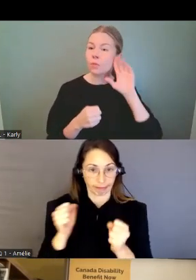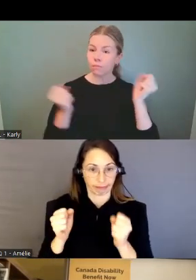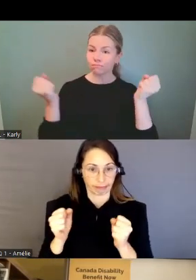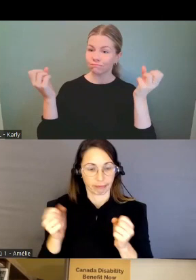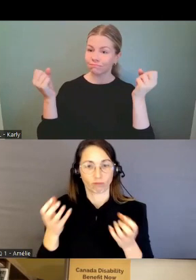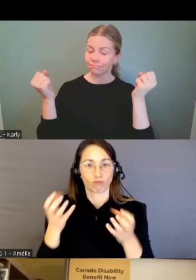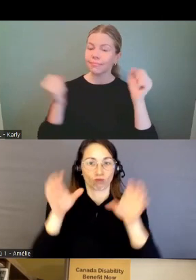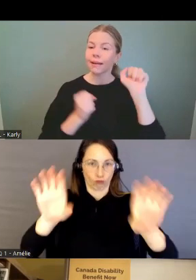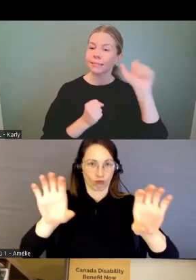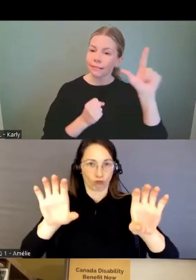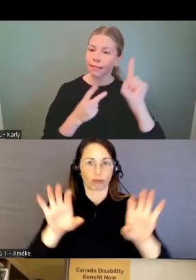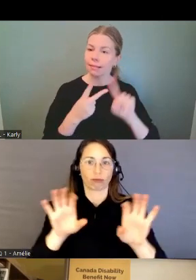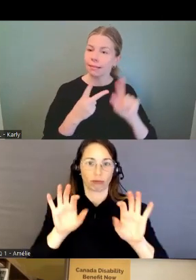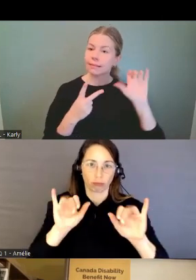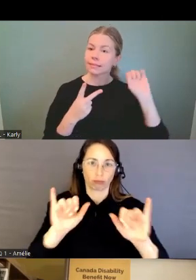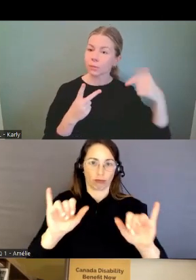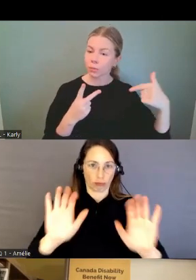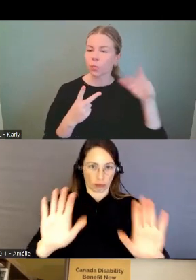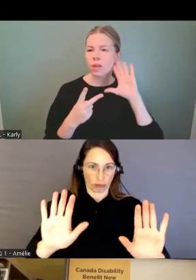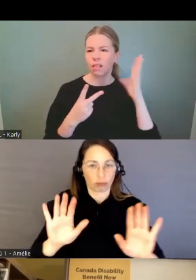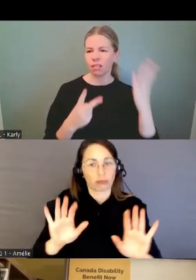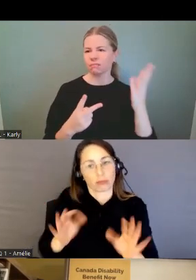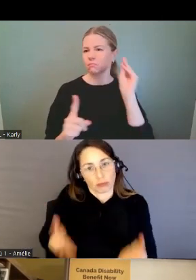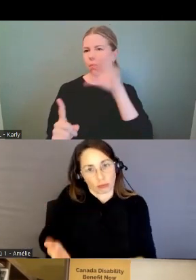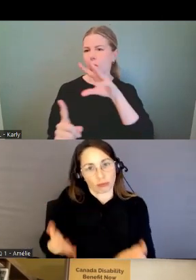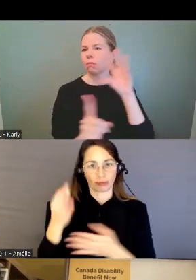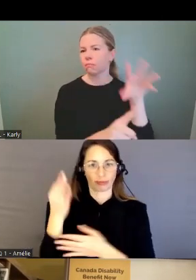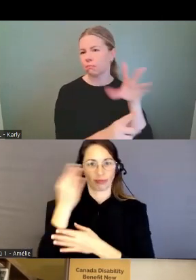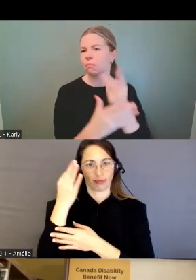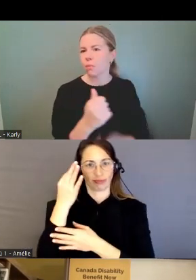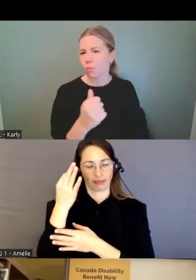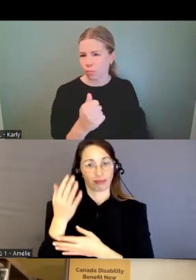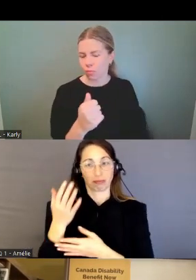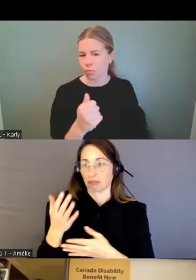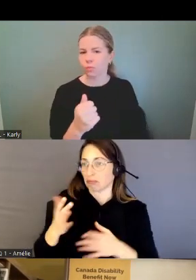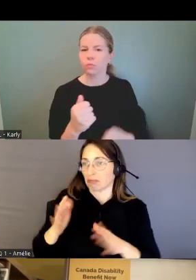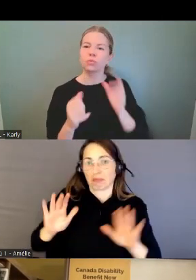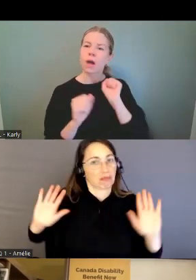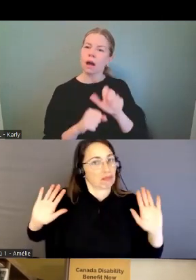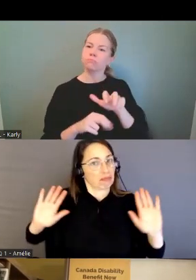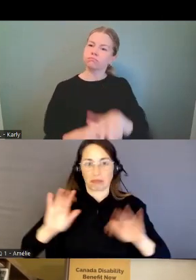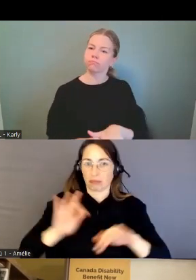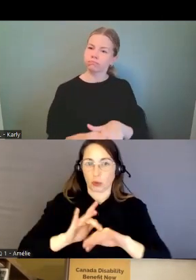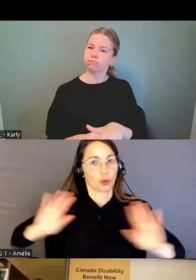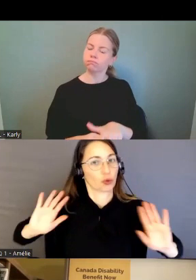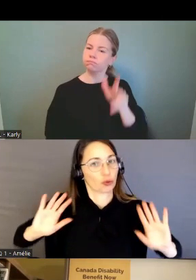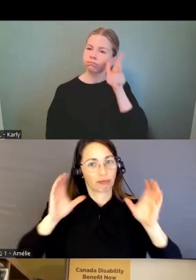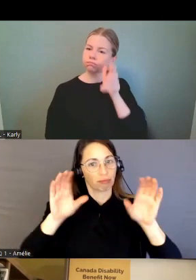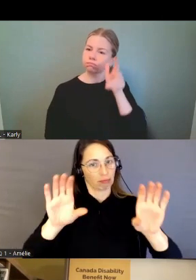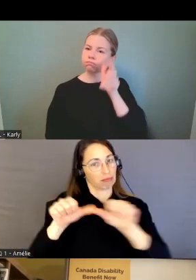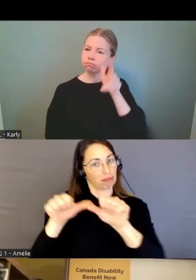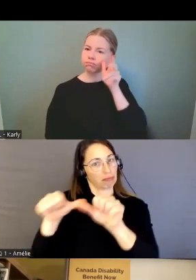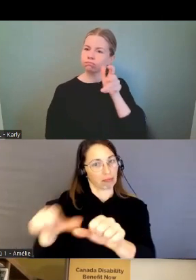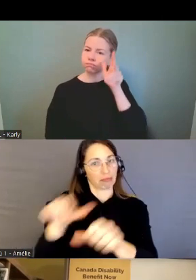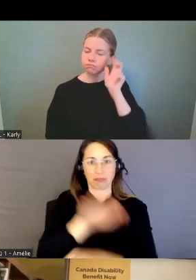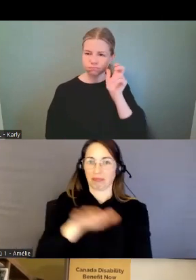THE PRESENTATION. NO NEED TO DO ANYTHING. THESE WILL AUTOMATICALLY REMAIN ON YOUR SCREEN.